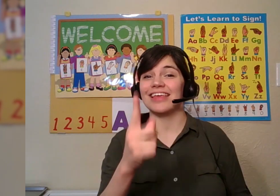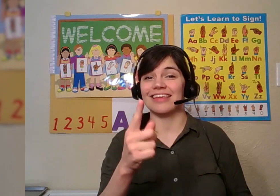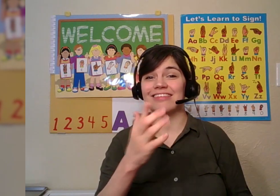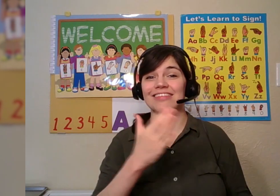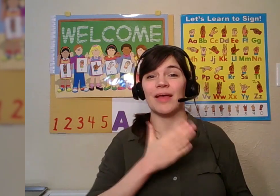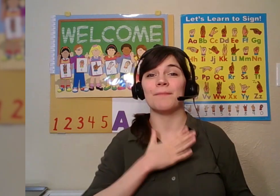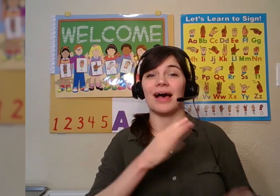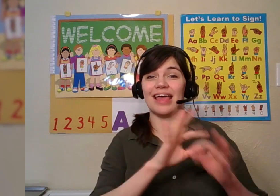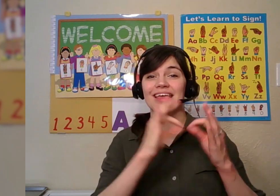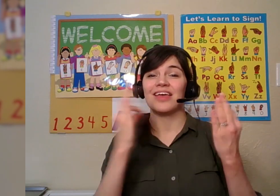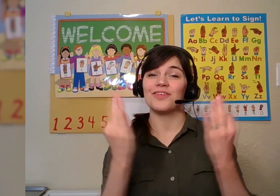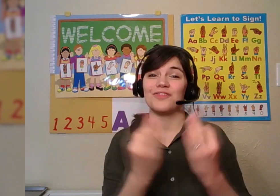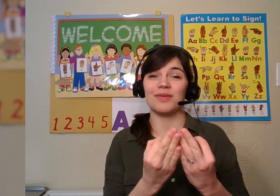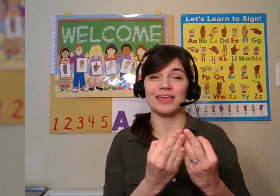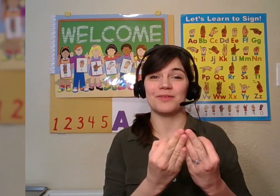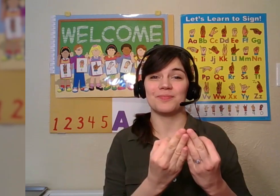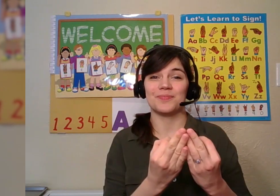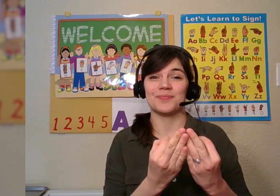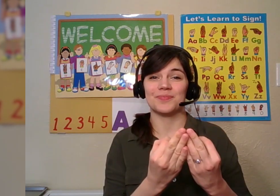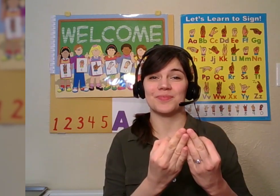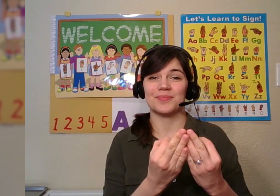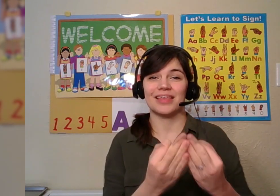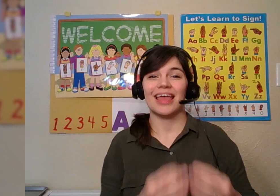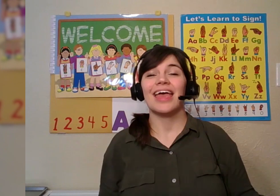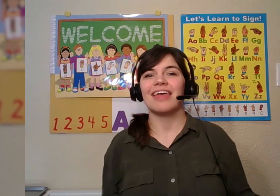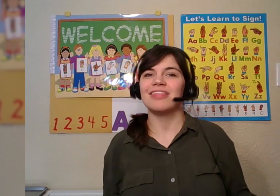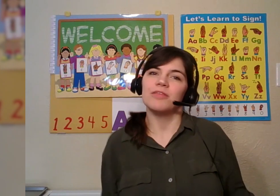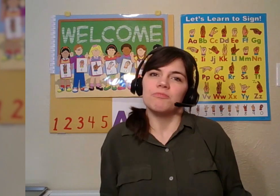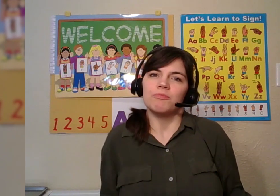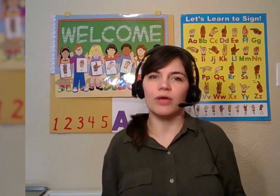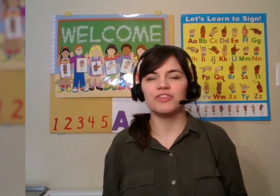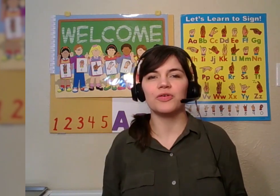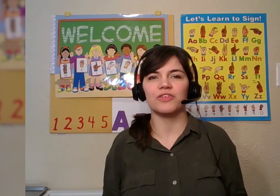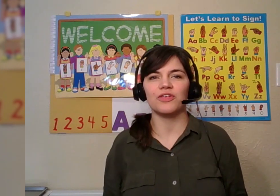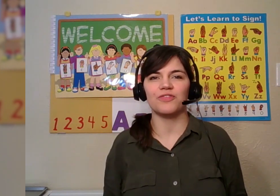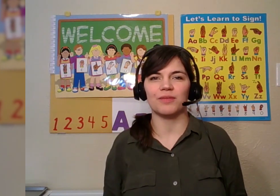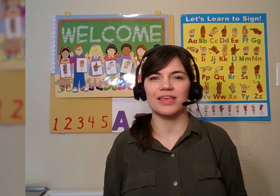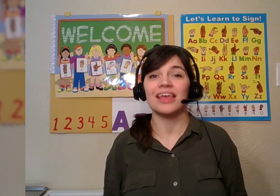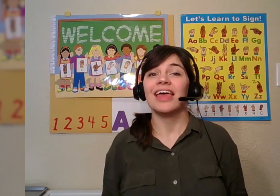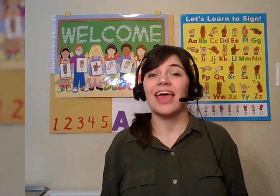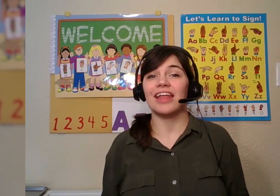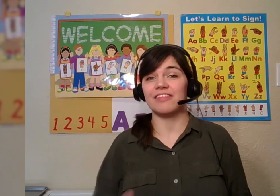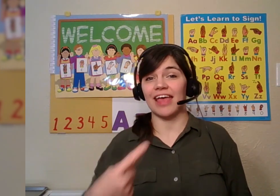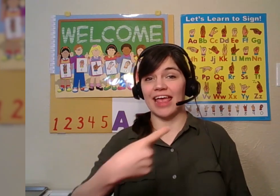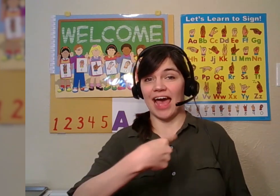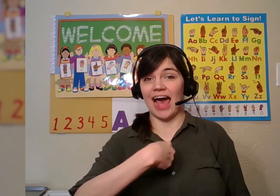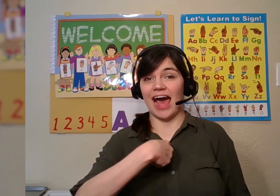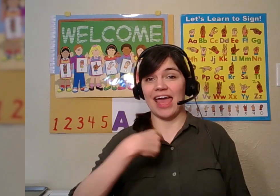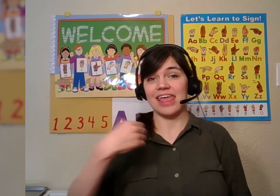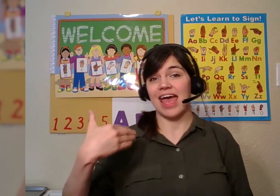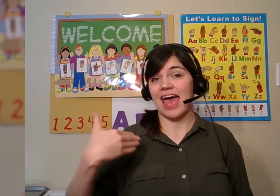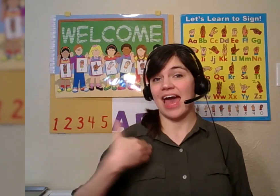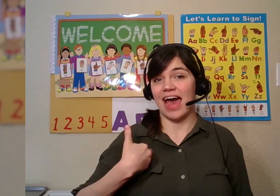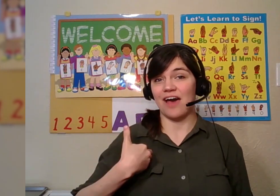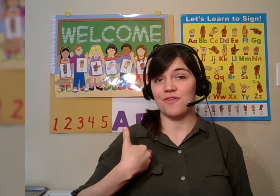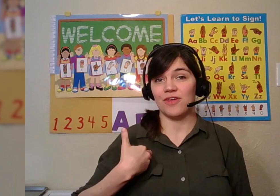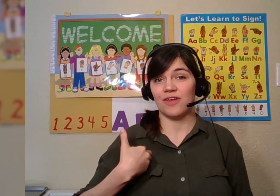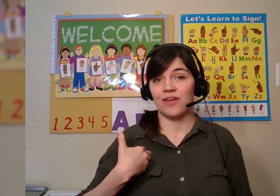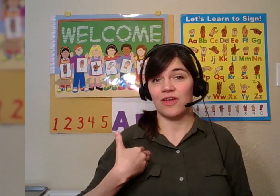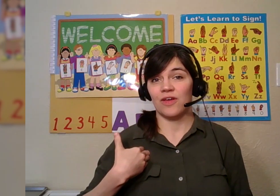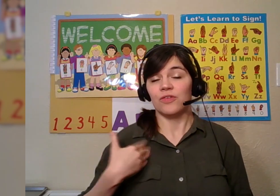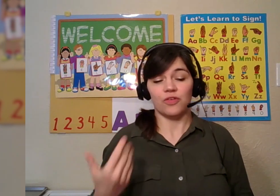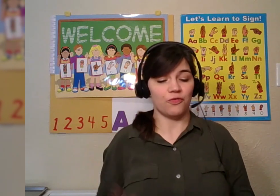my family," and then point to who's in your family and say "I have..." So for